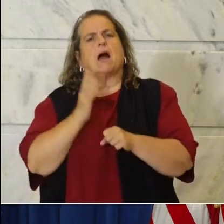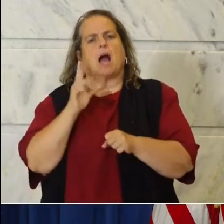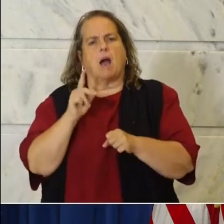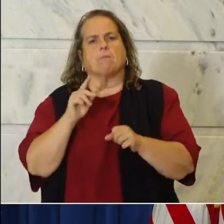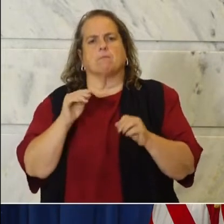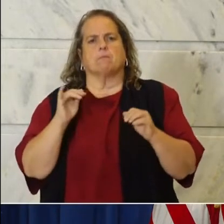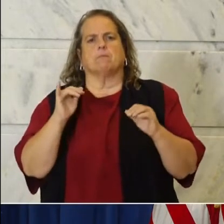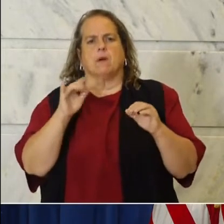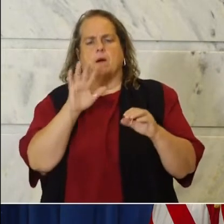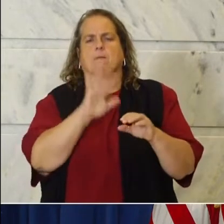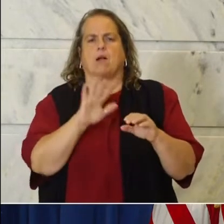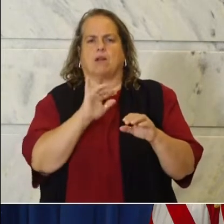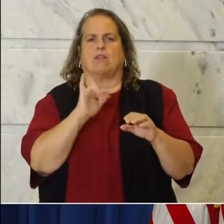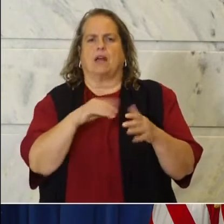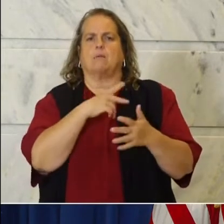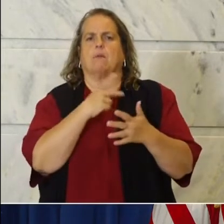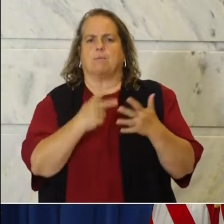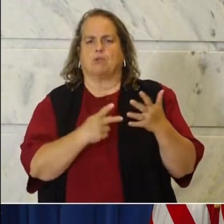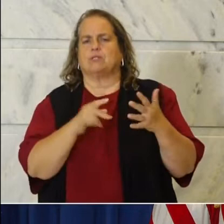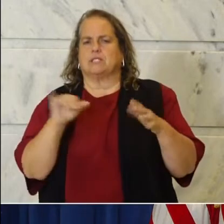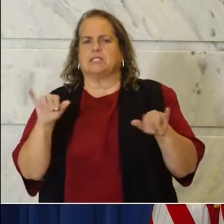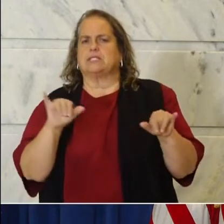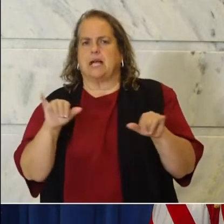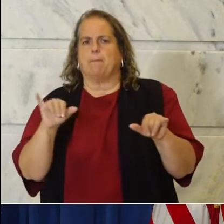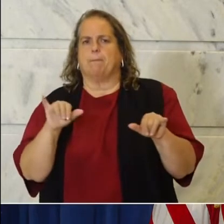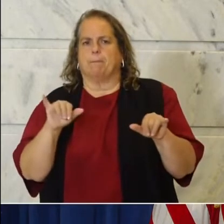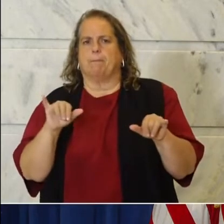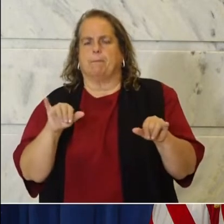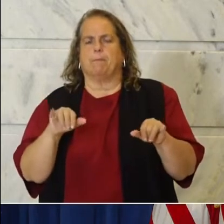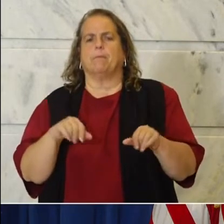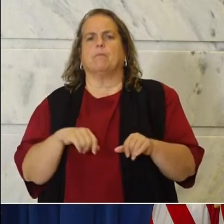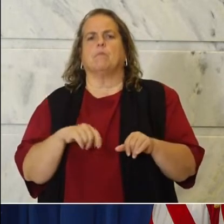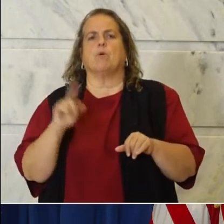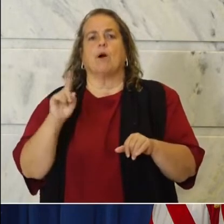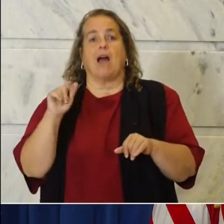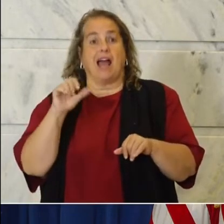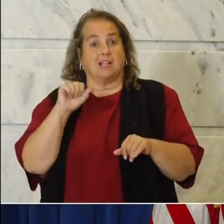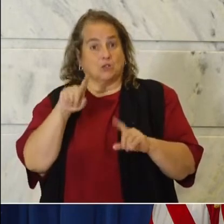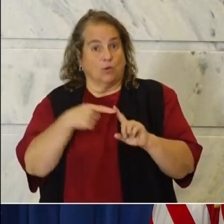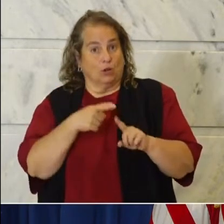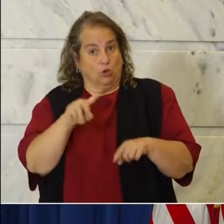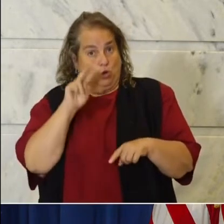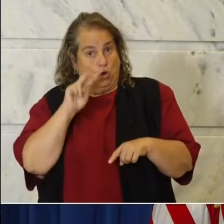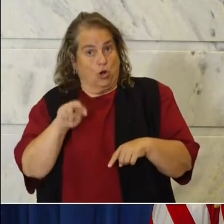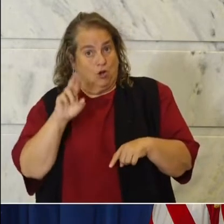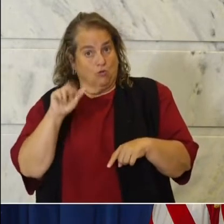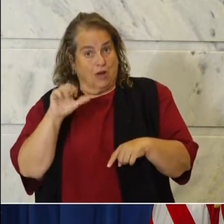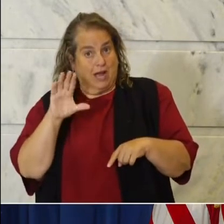group makes up of the population, whereas again when you look at race are